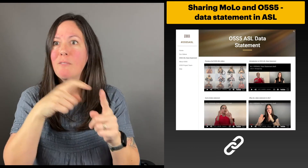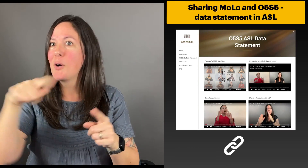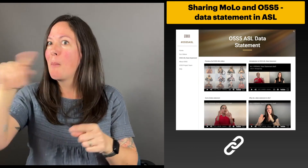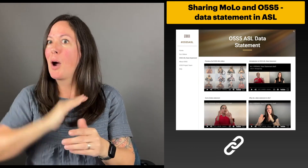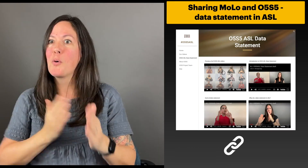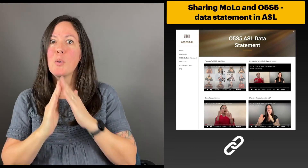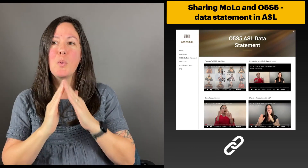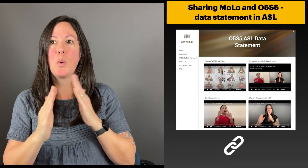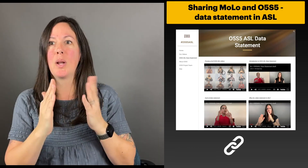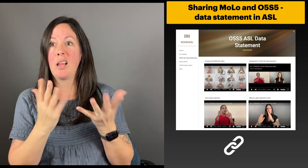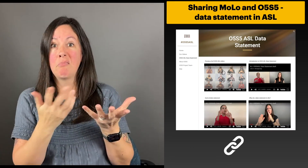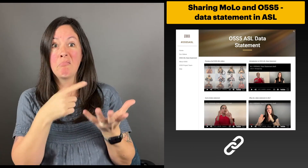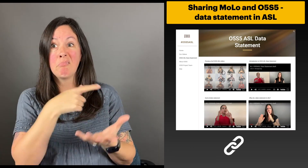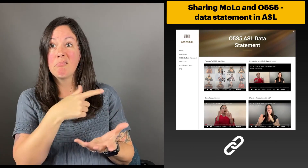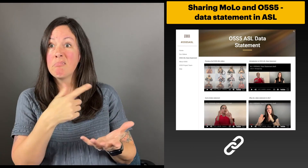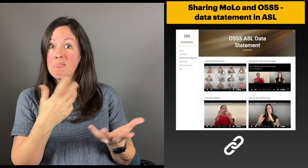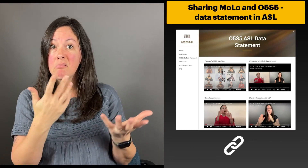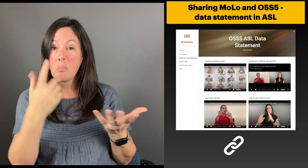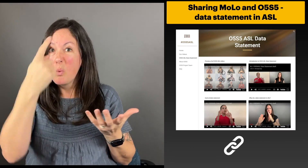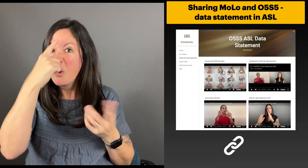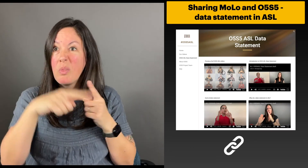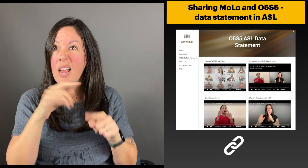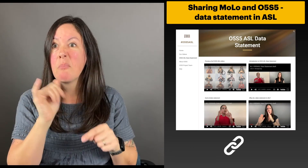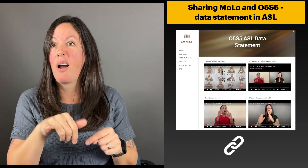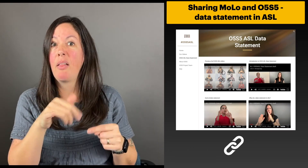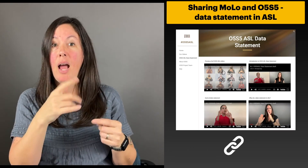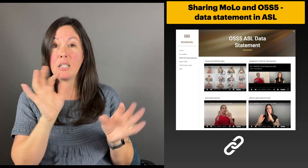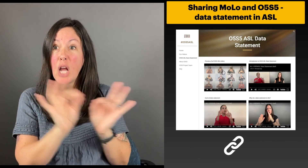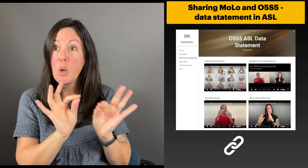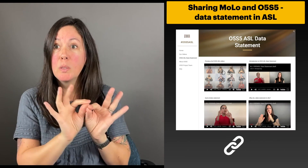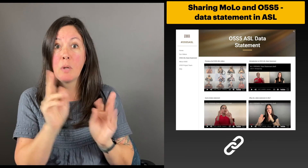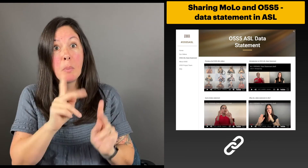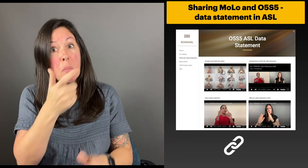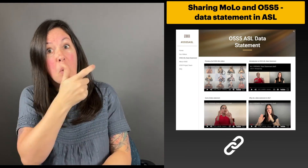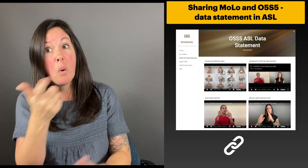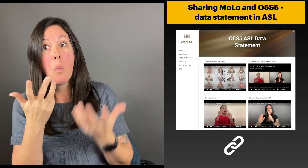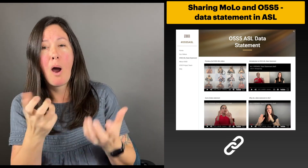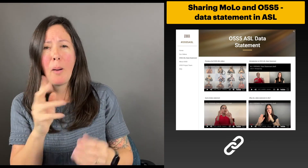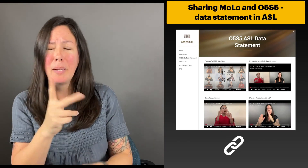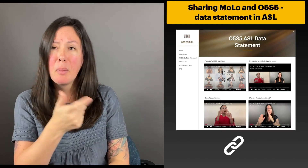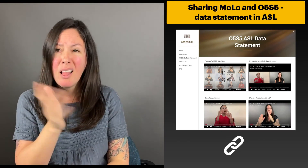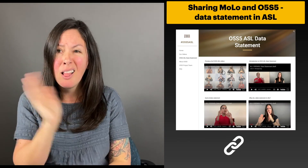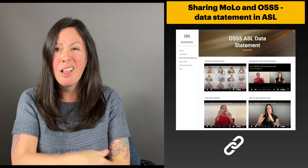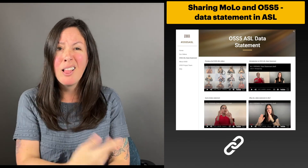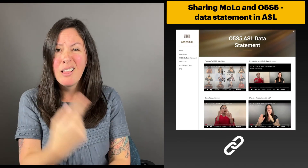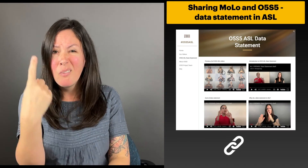this is not the way research has been done over the years and so this is an groundbreaking way of doing it